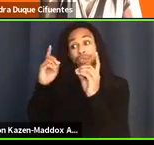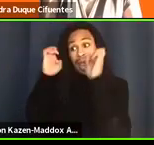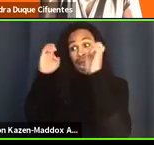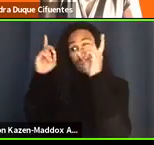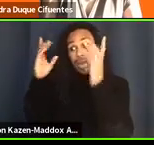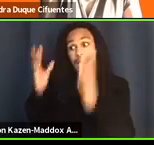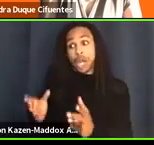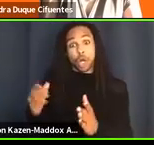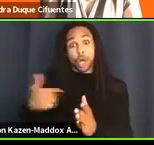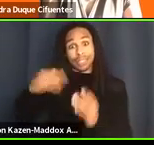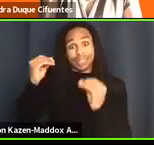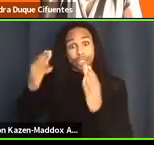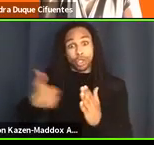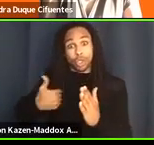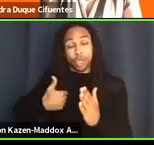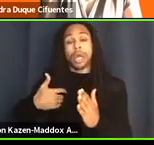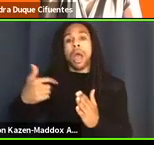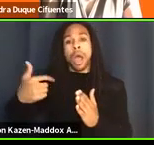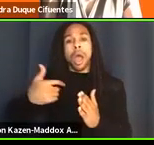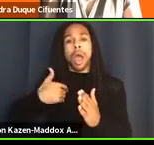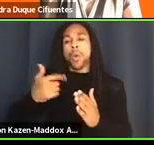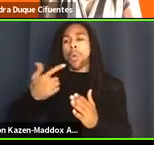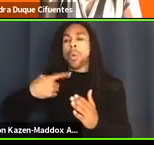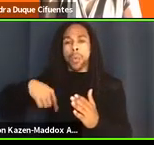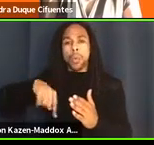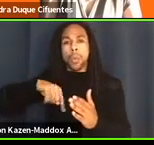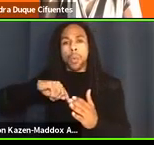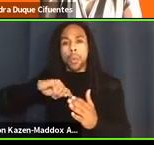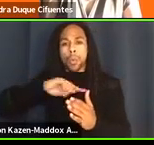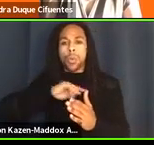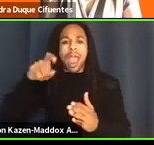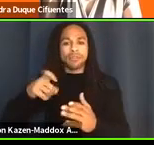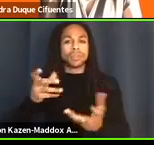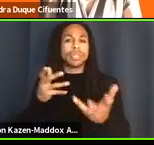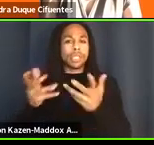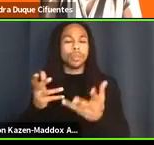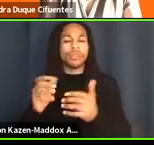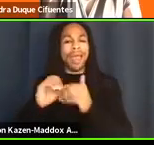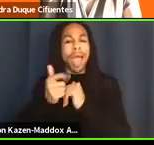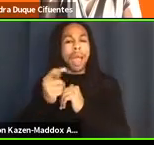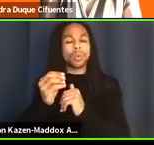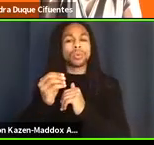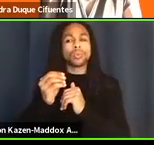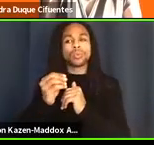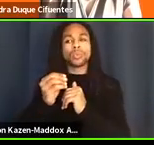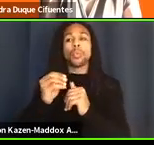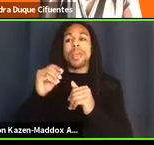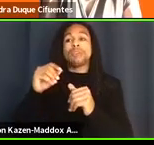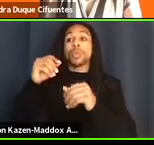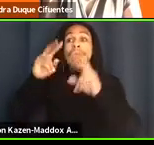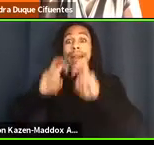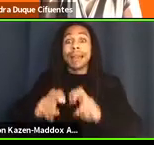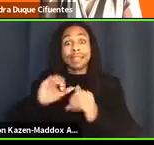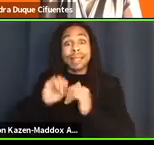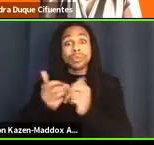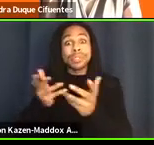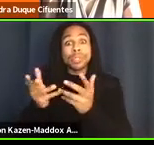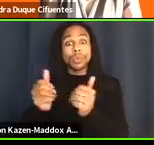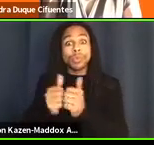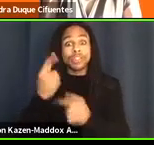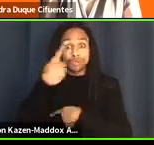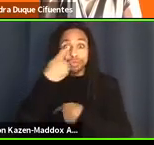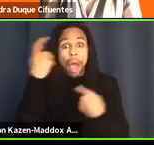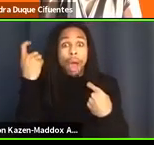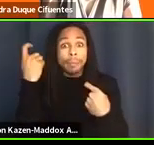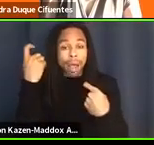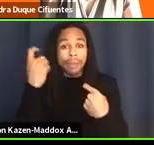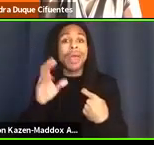on Tuesdays, it is the same. The focus, the level of engagement